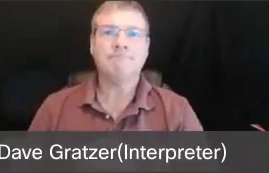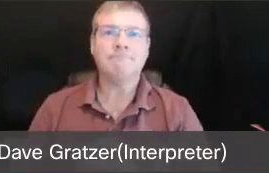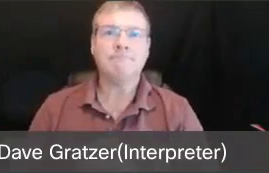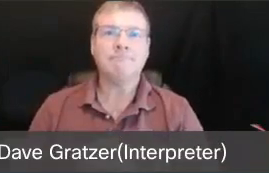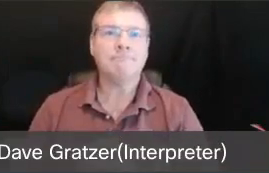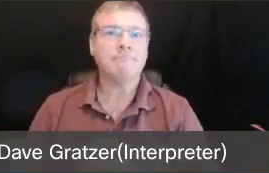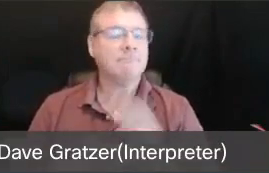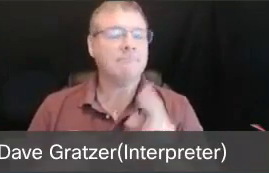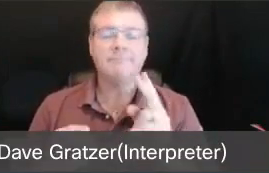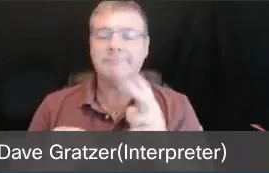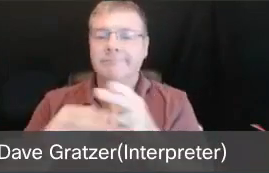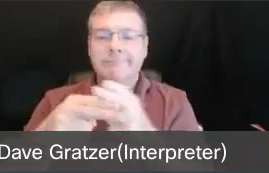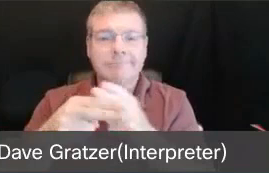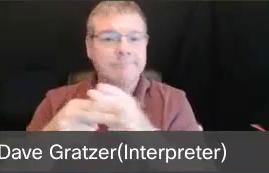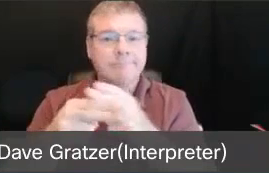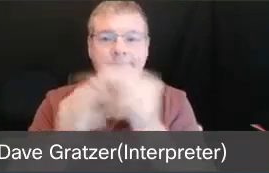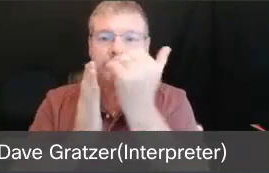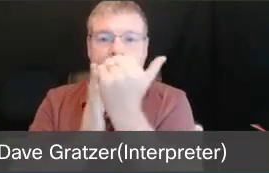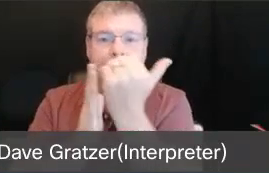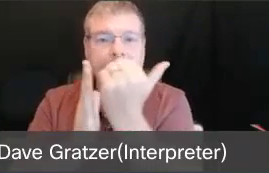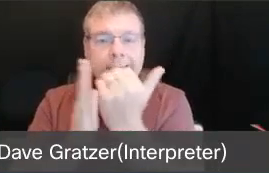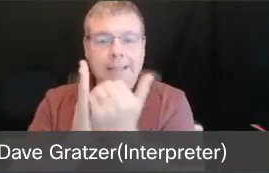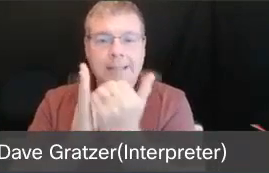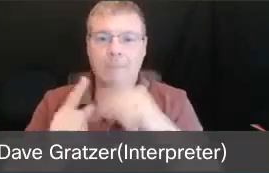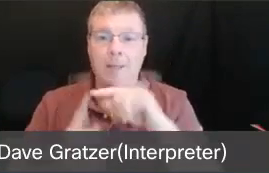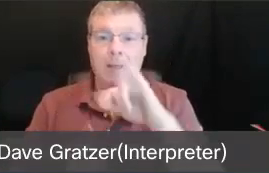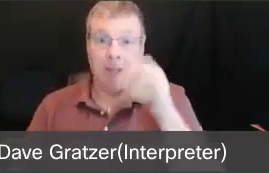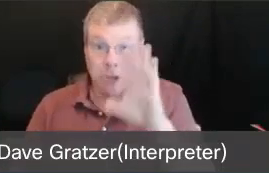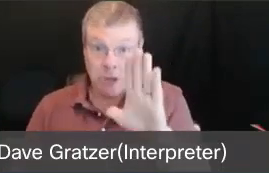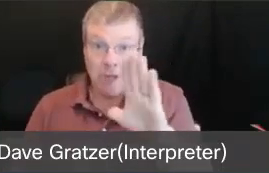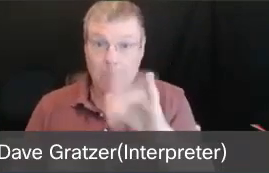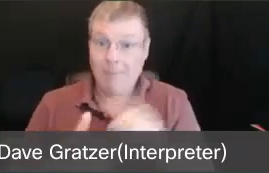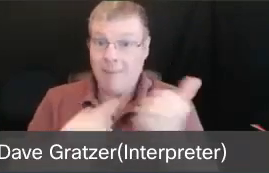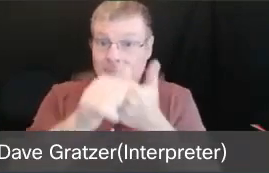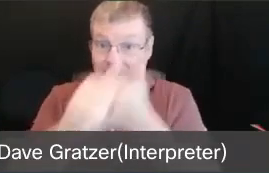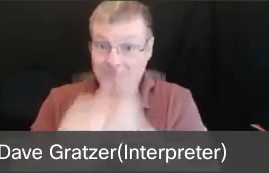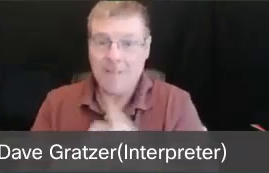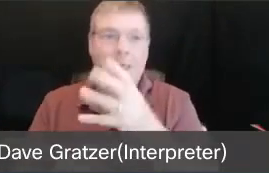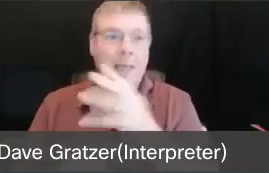very brief list of the jobs that the applicant have and then the years of those jobs were held.